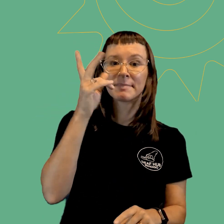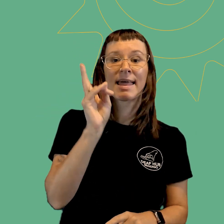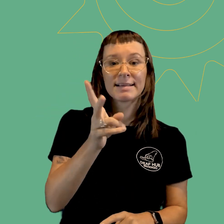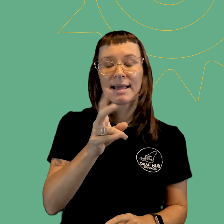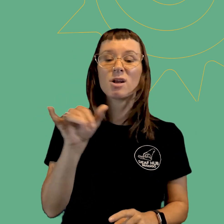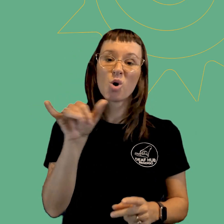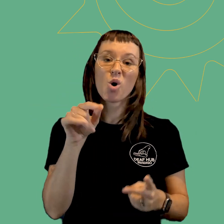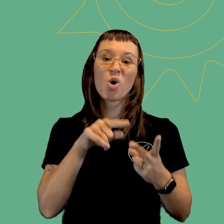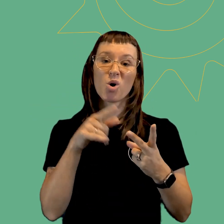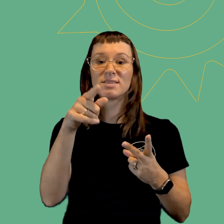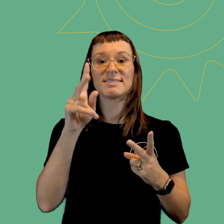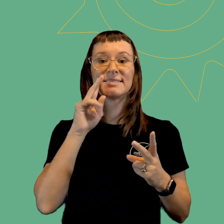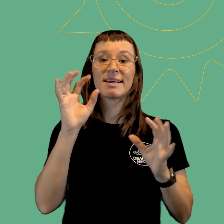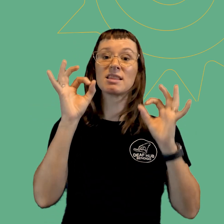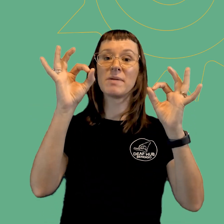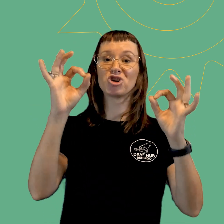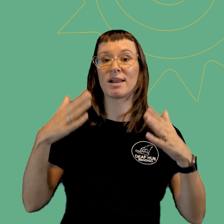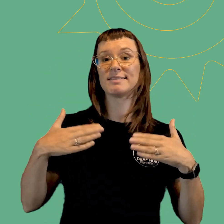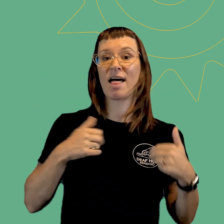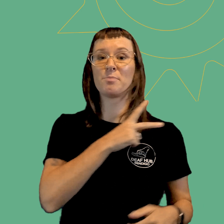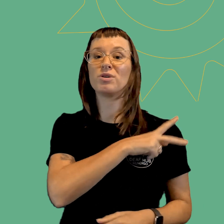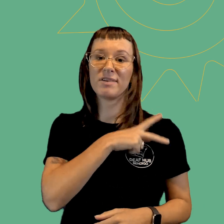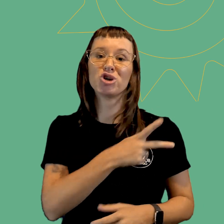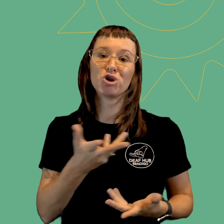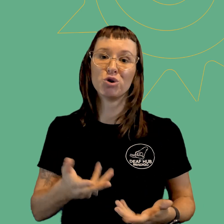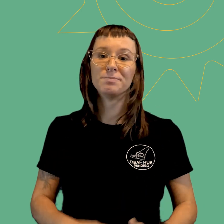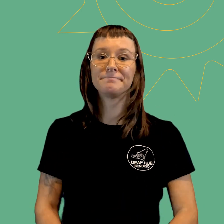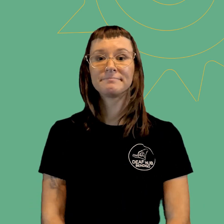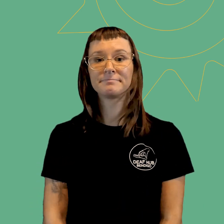method of your choice. You may be asked to return or see a specialist for further testing.